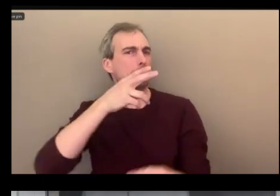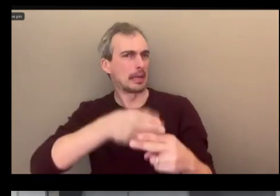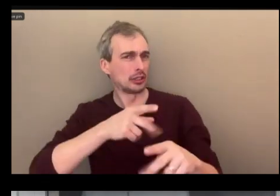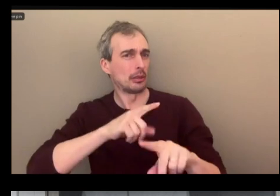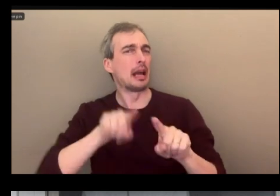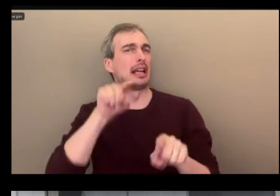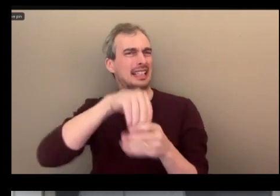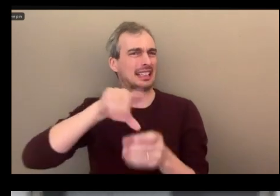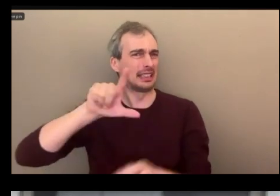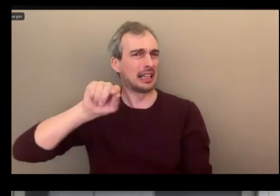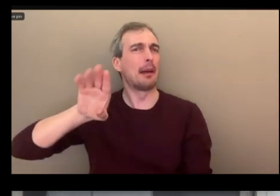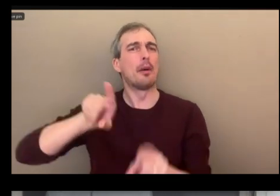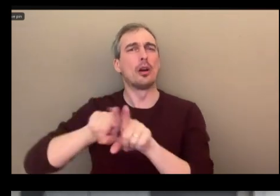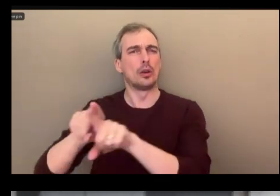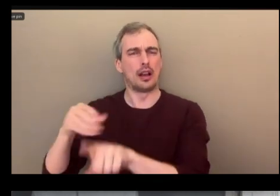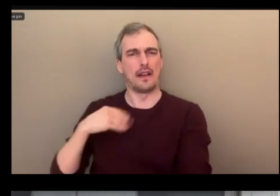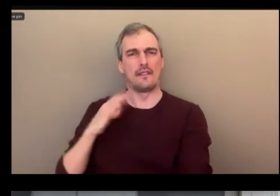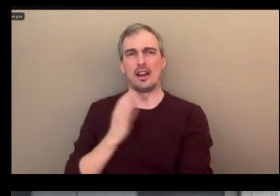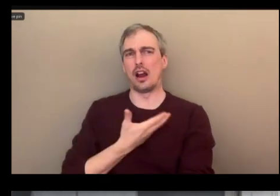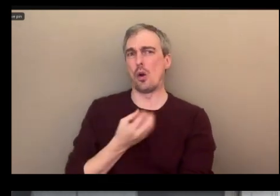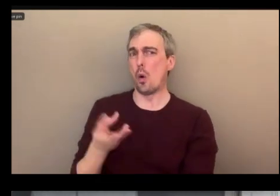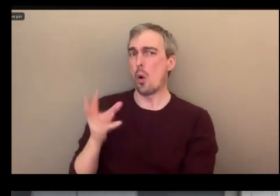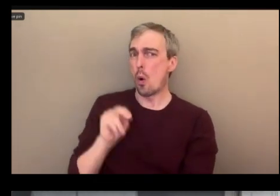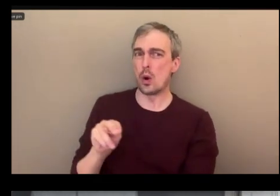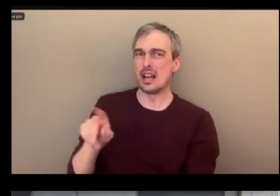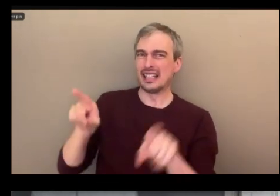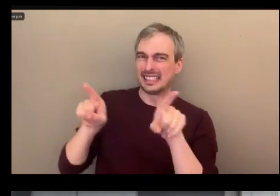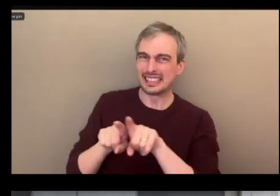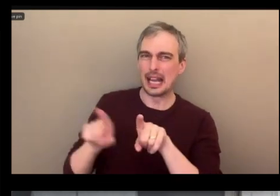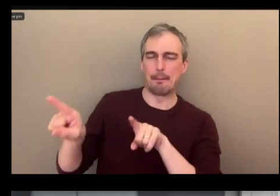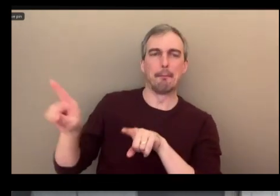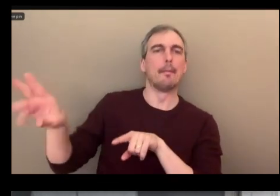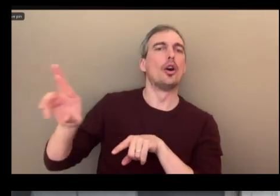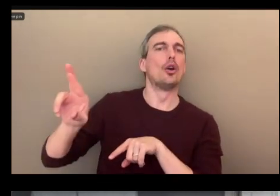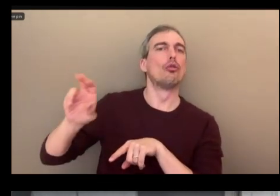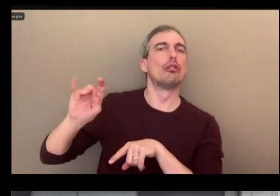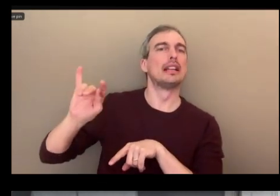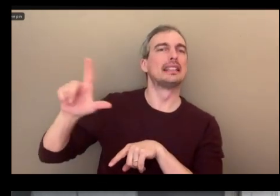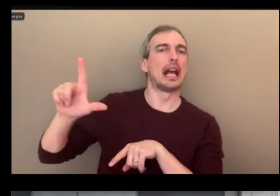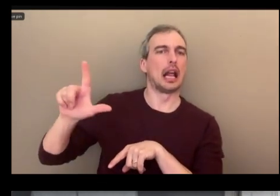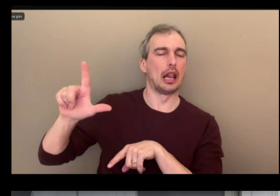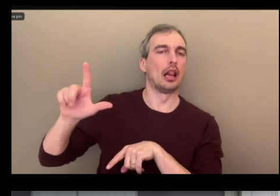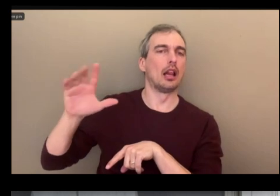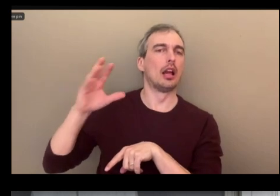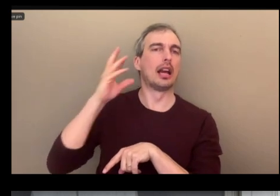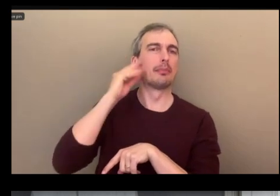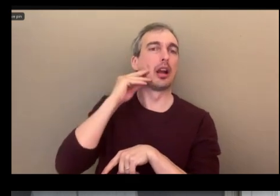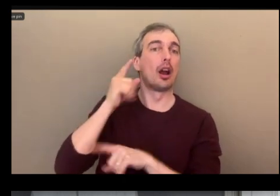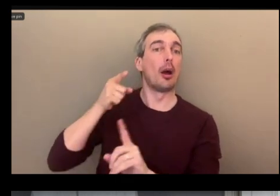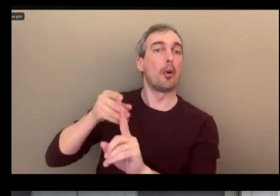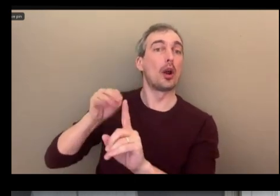Two different pieces of that: One, we have a production point of sale and care systems in there.